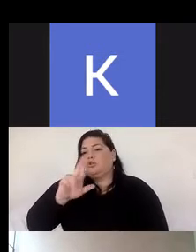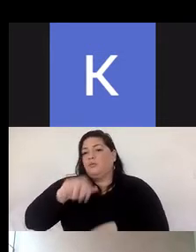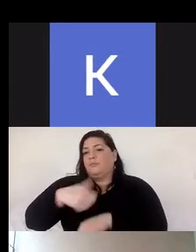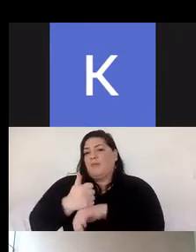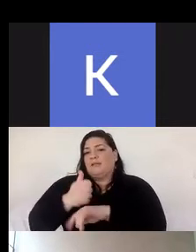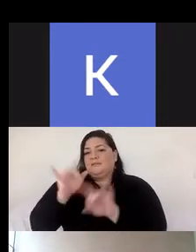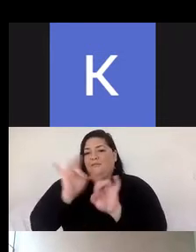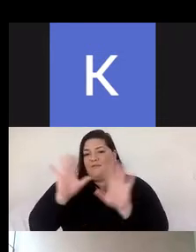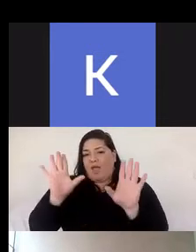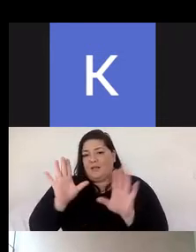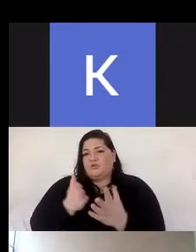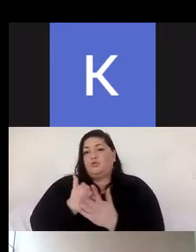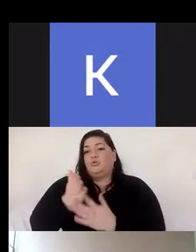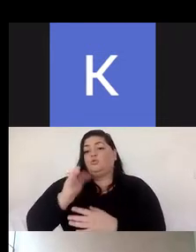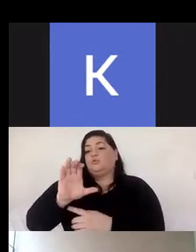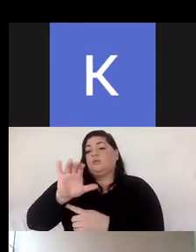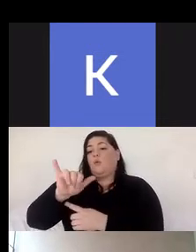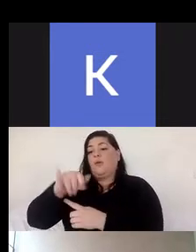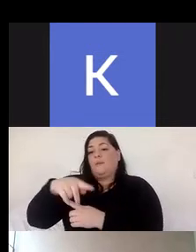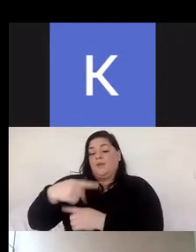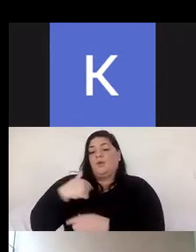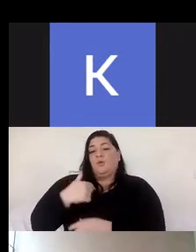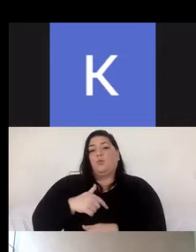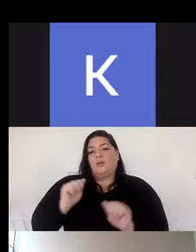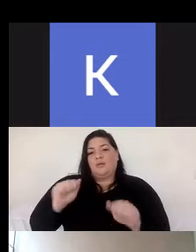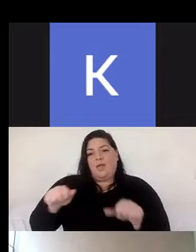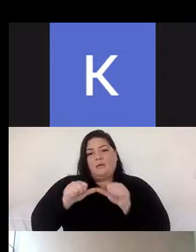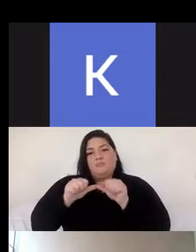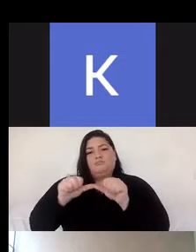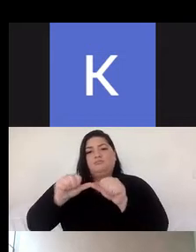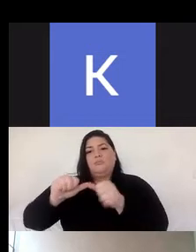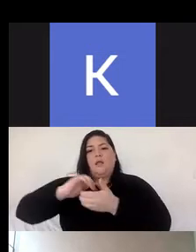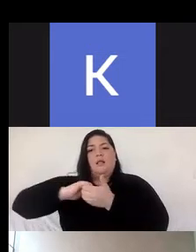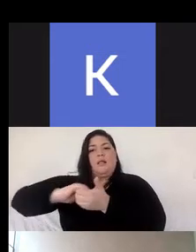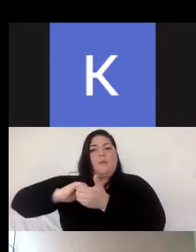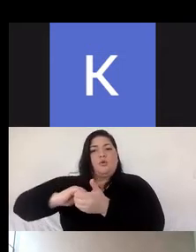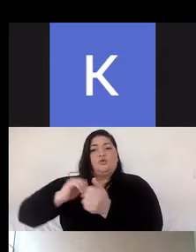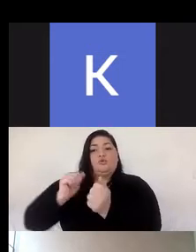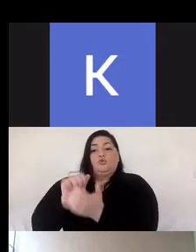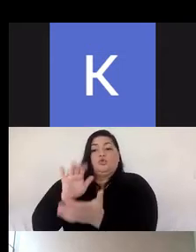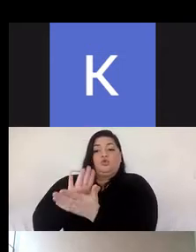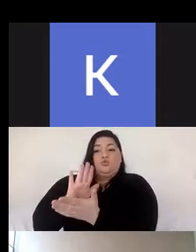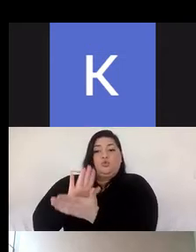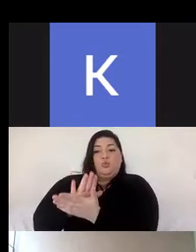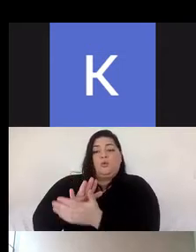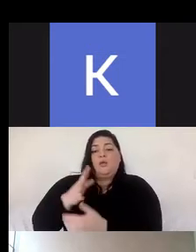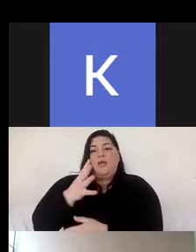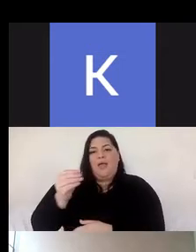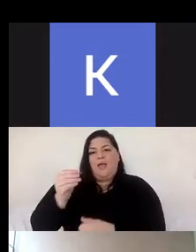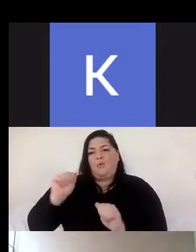Through CYP, we are able to continue collaboration with school personnel and cultivate new relationships